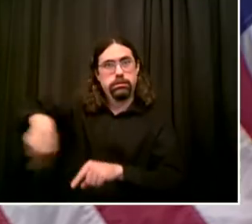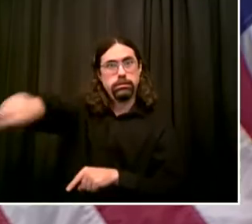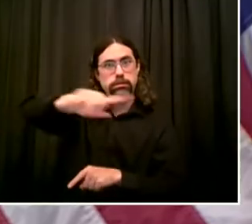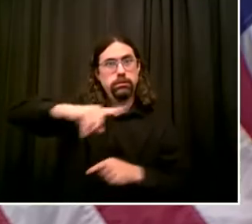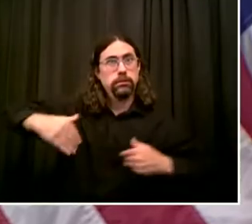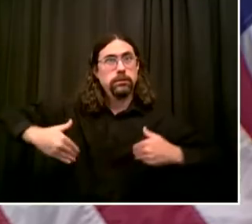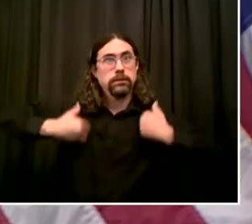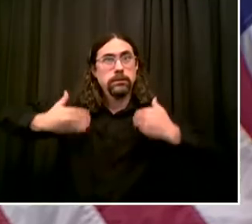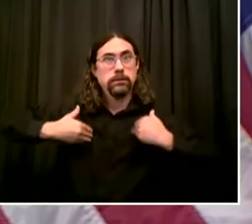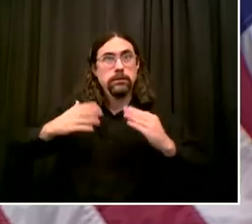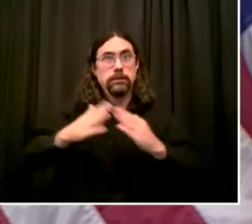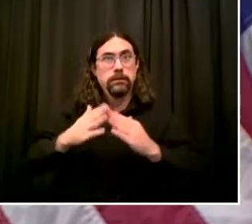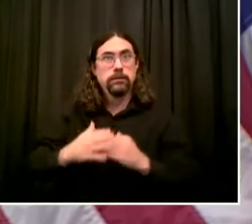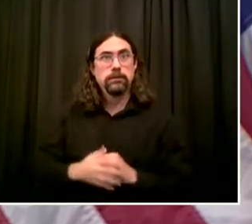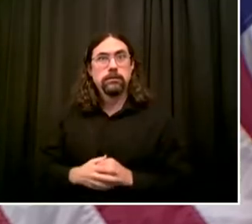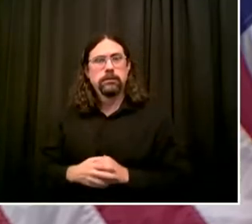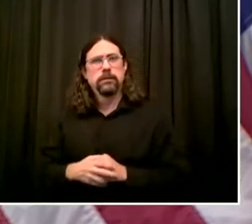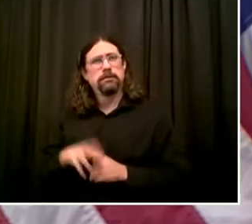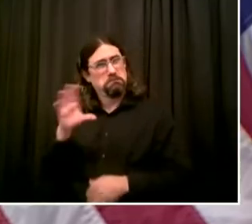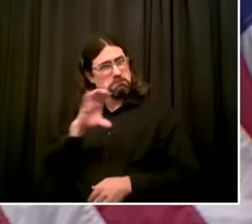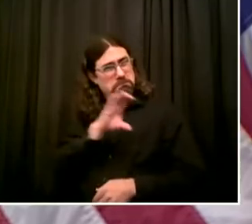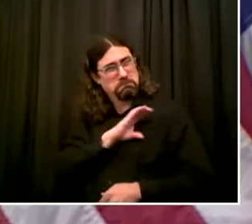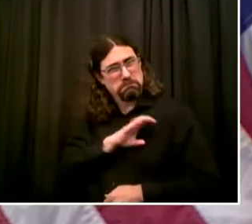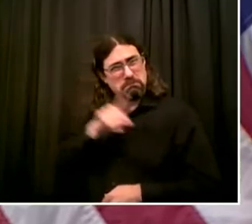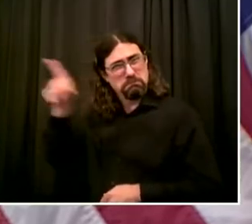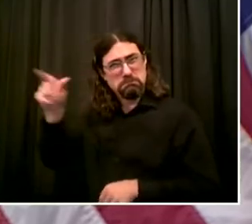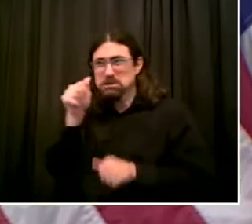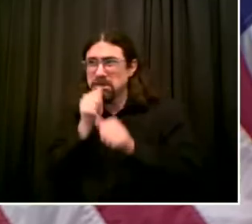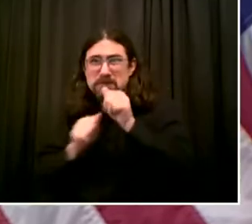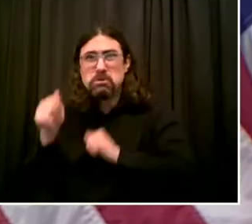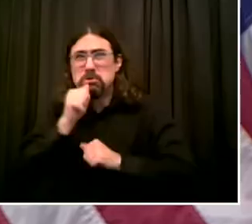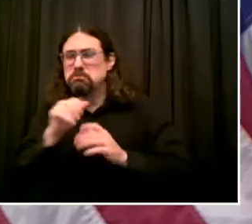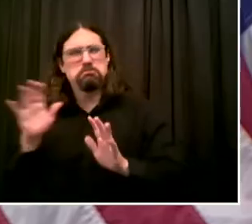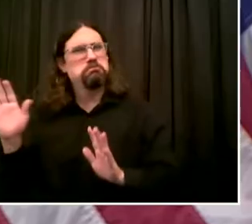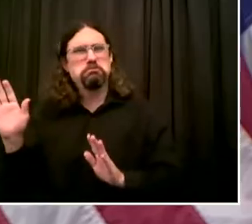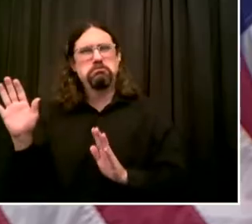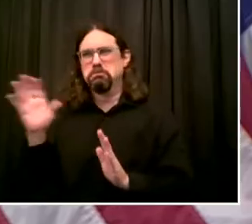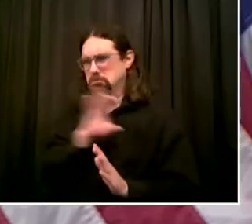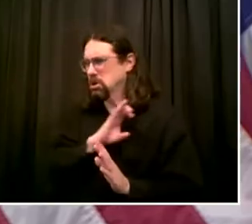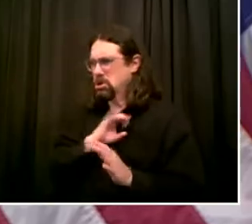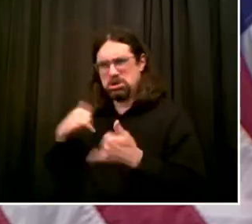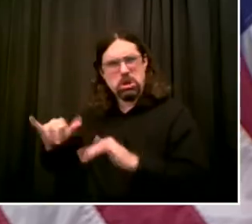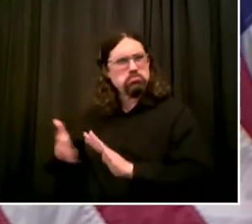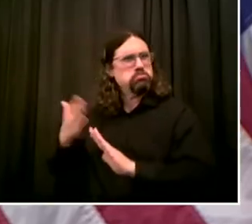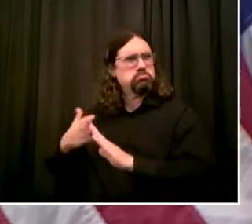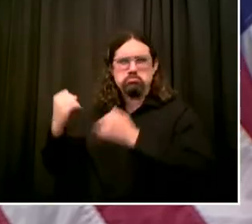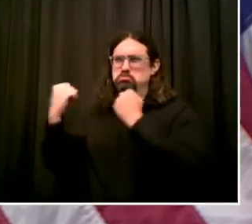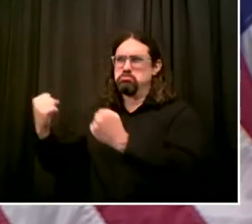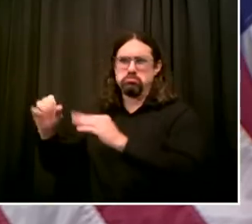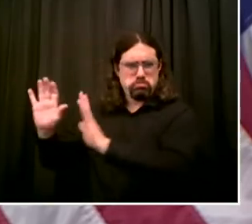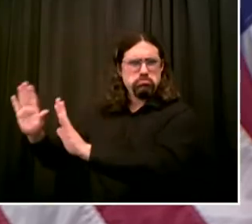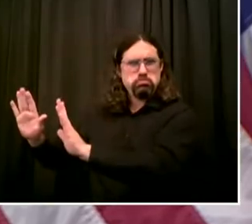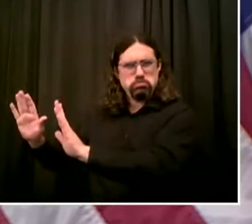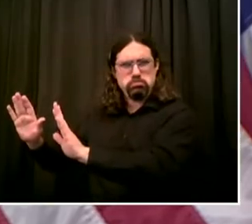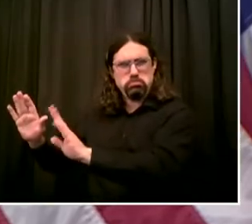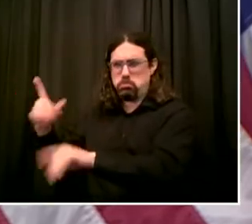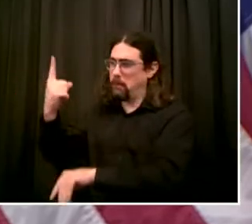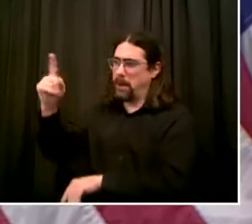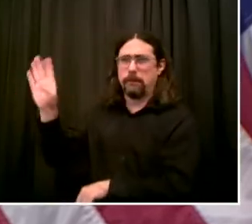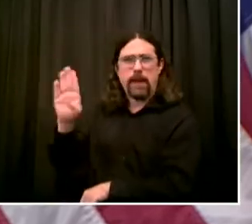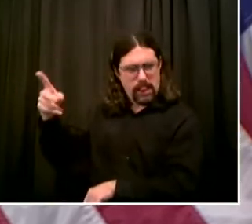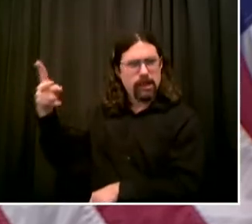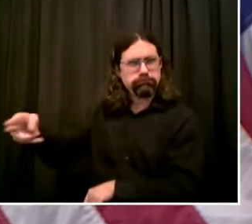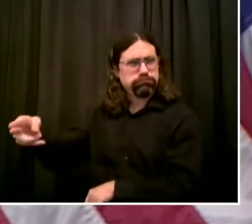SAME TIME ENSURE ATTH WEWILL